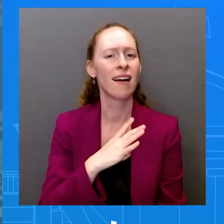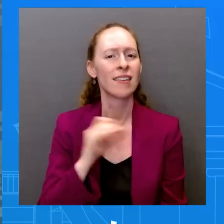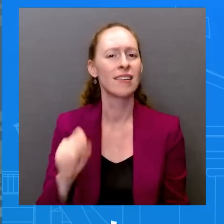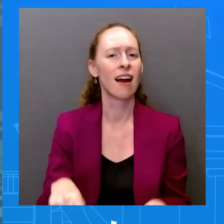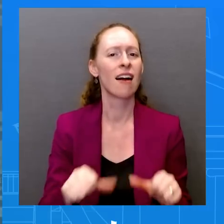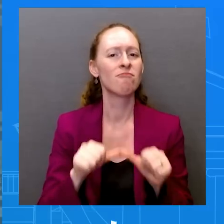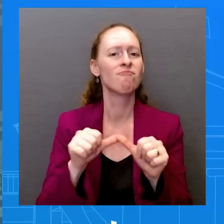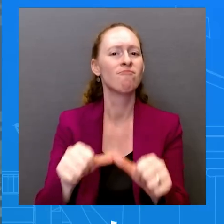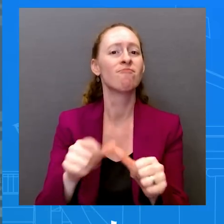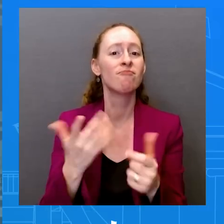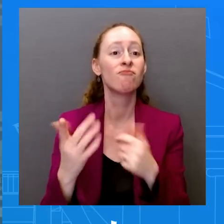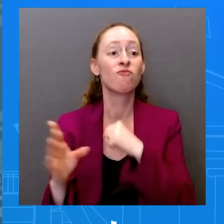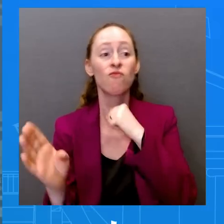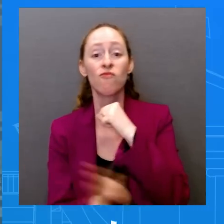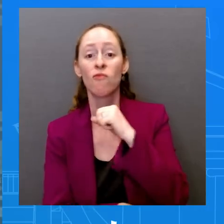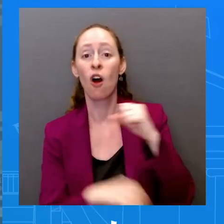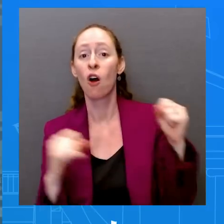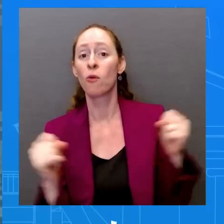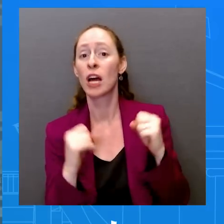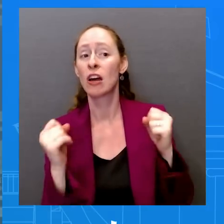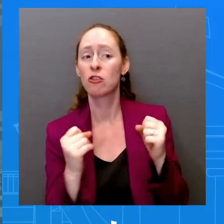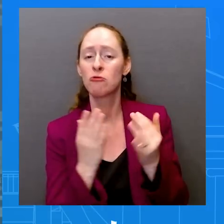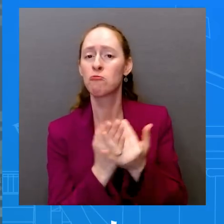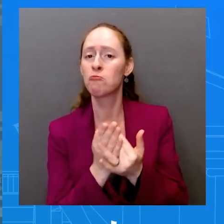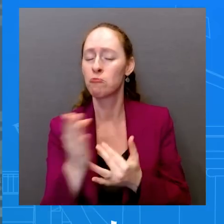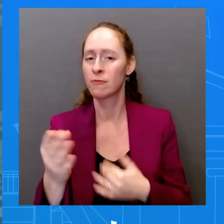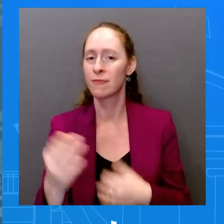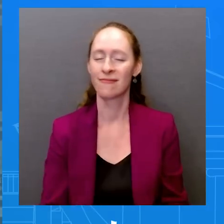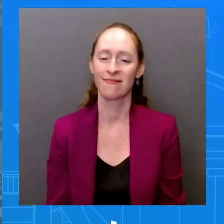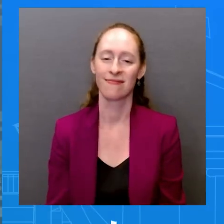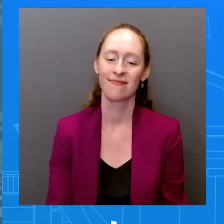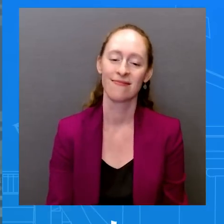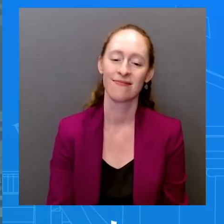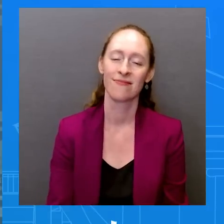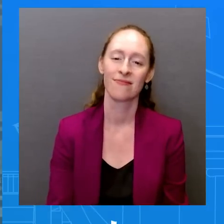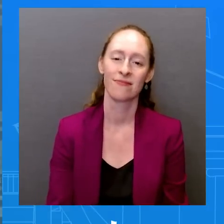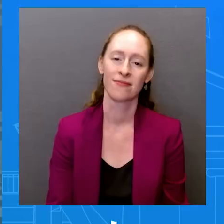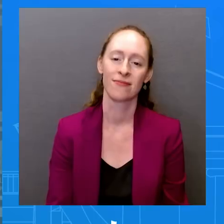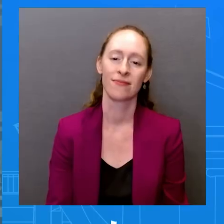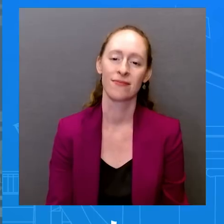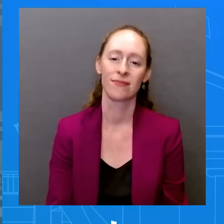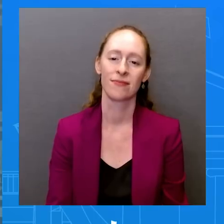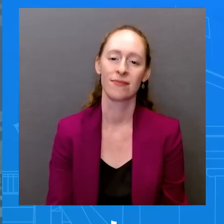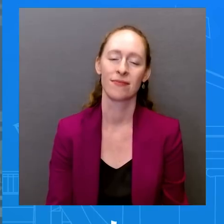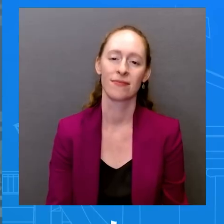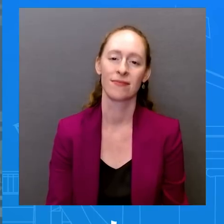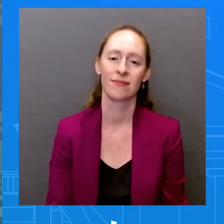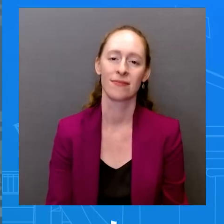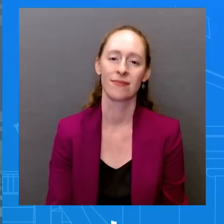President Biden will travel to Licking County, Ohio, to deliver remarks at the groundbreaking of Intel's